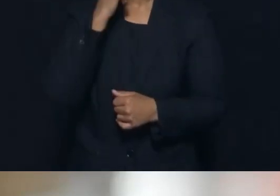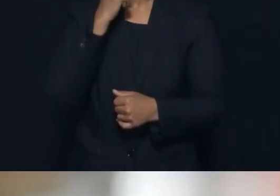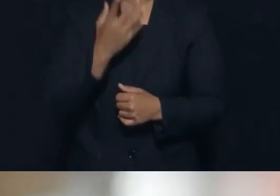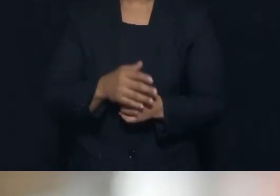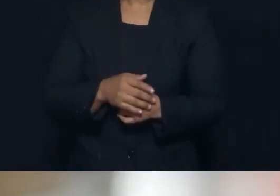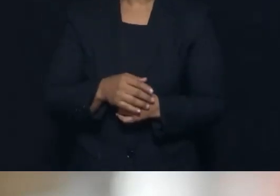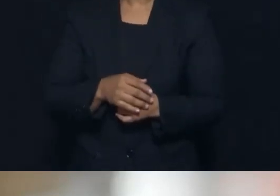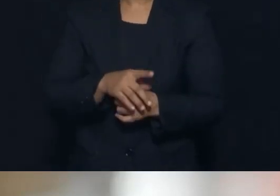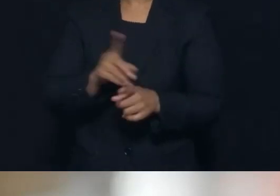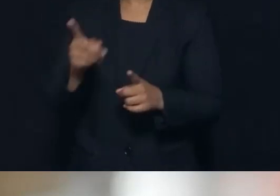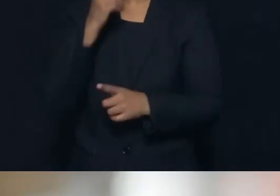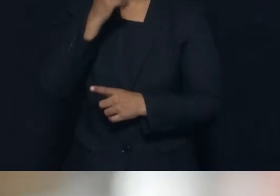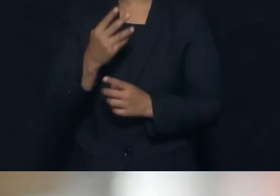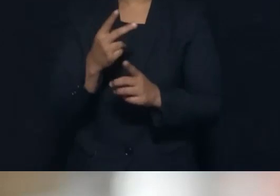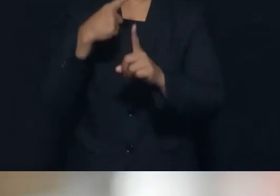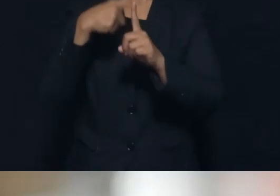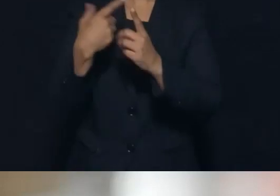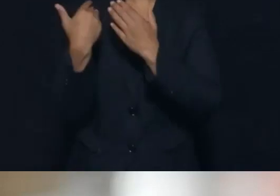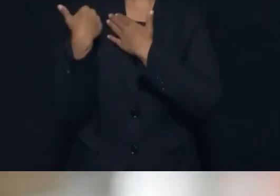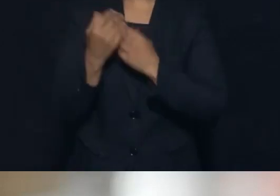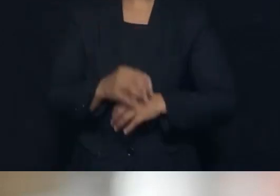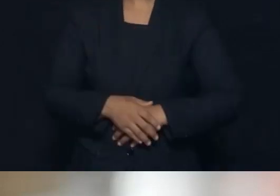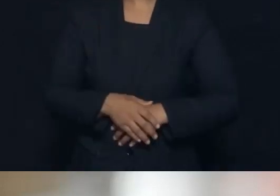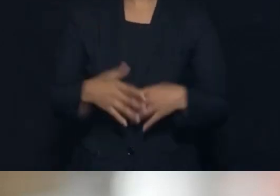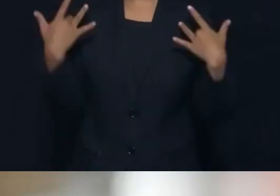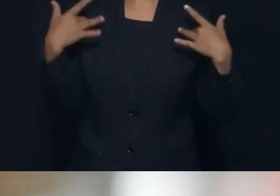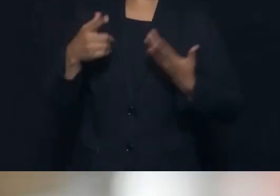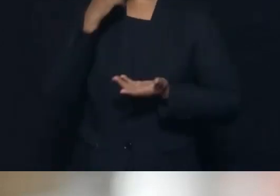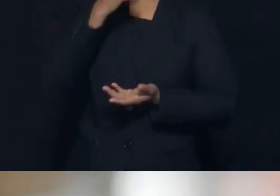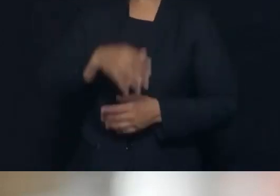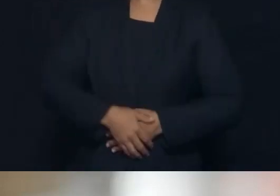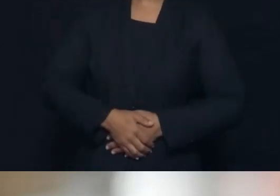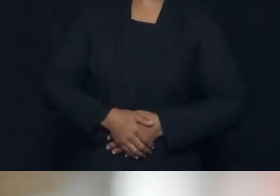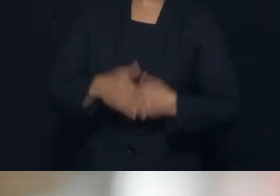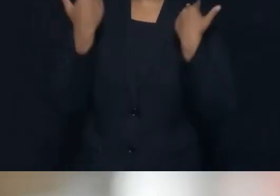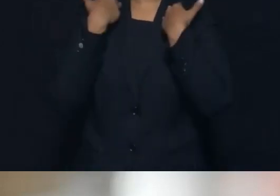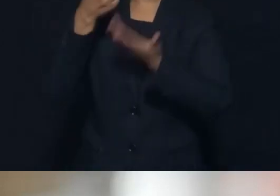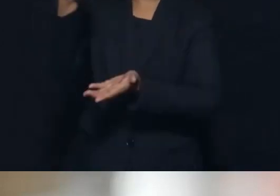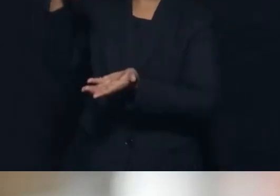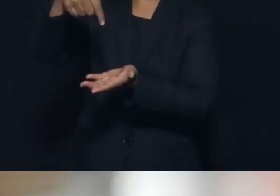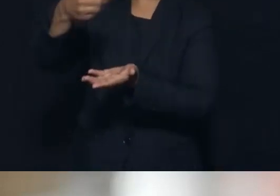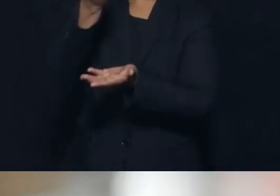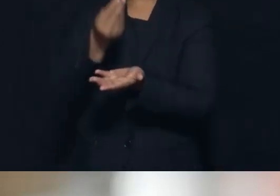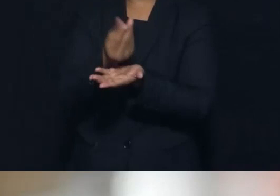The European Union too. But when we understand at the national level, I speak about Italy.